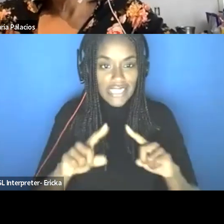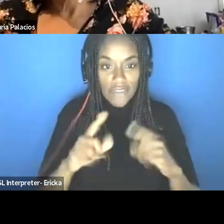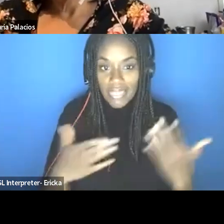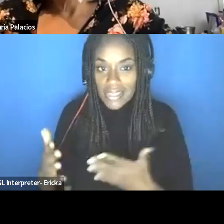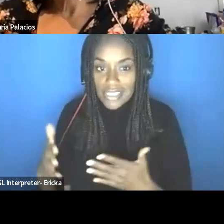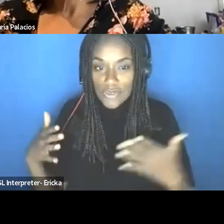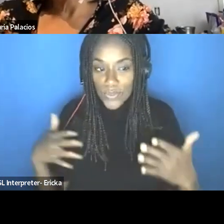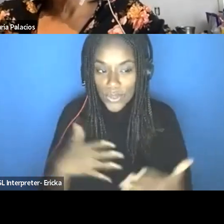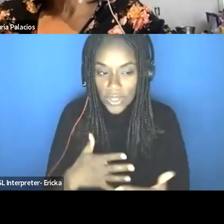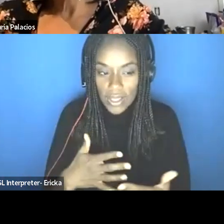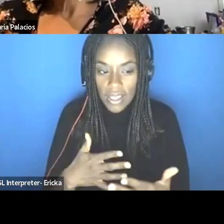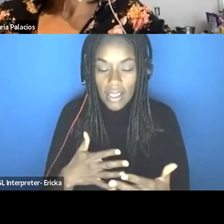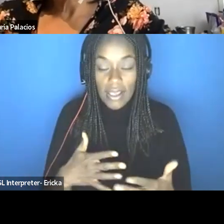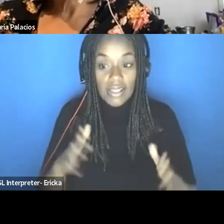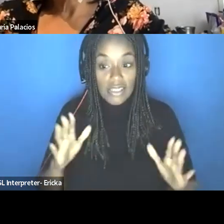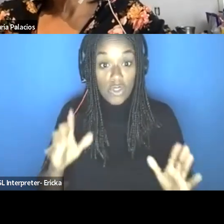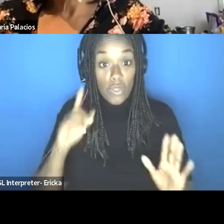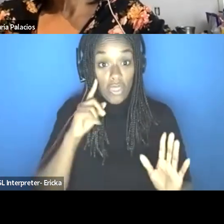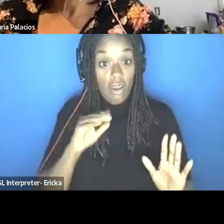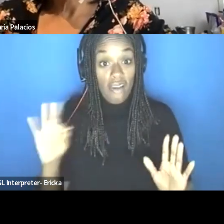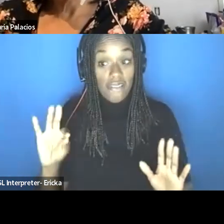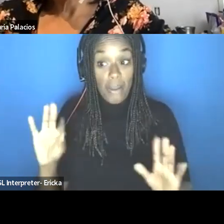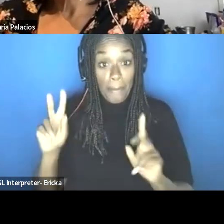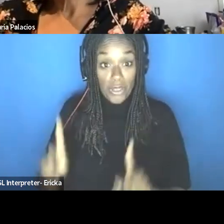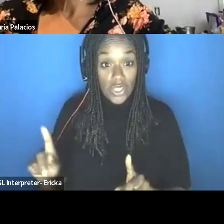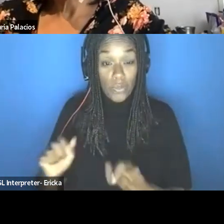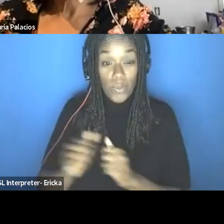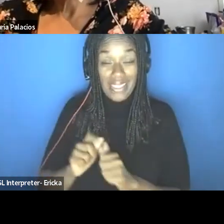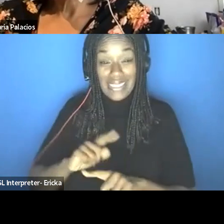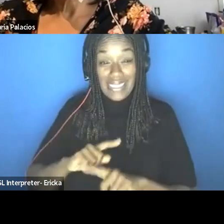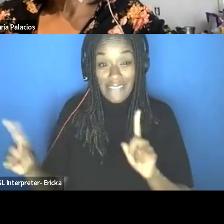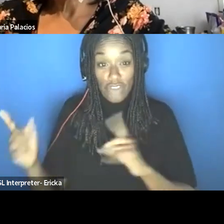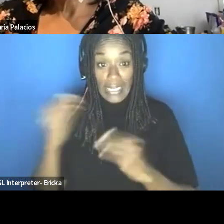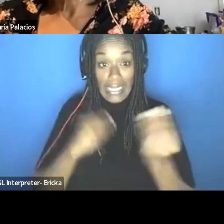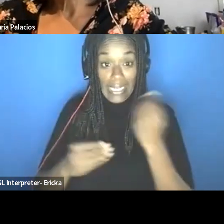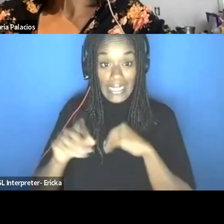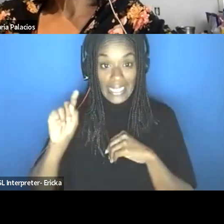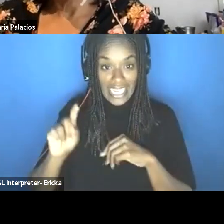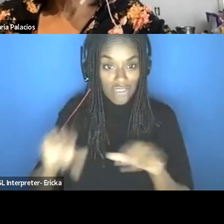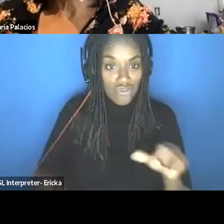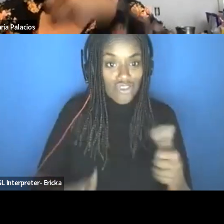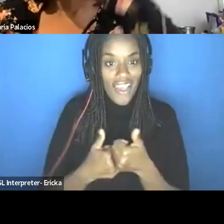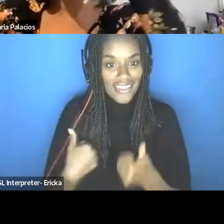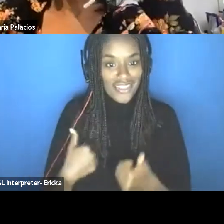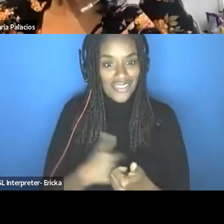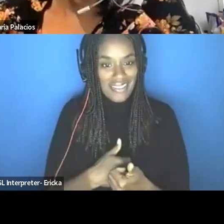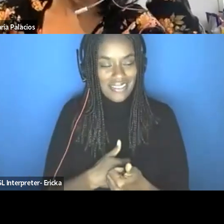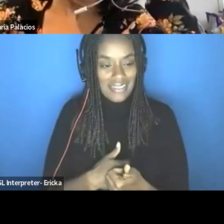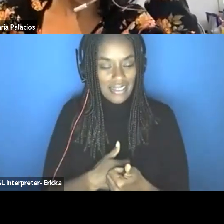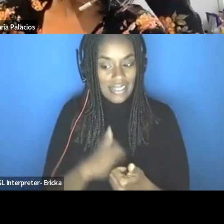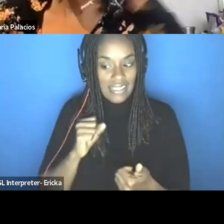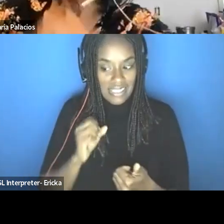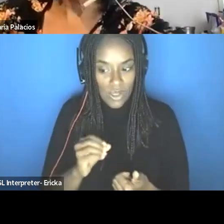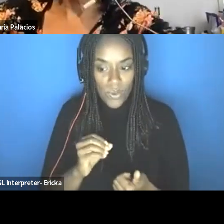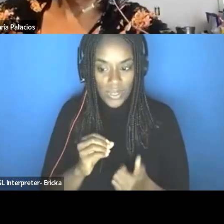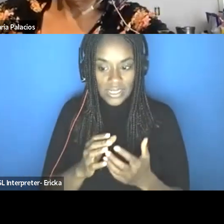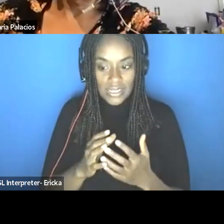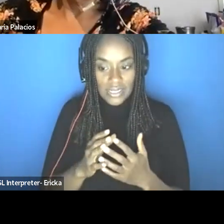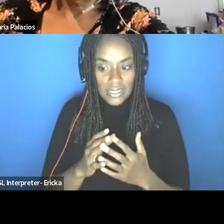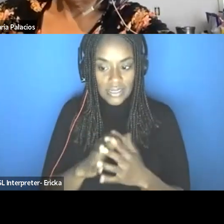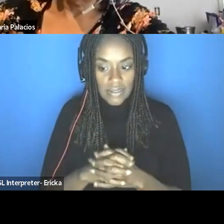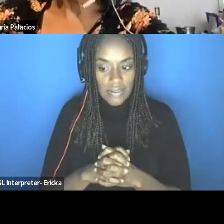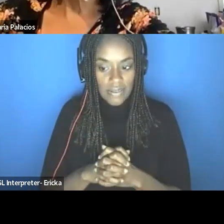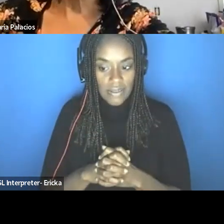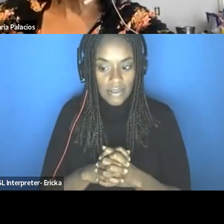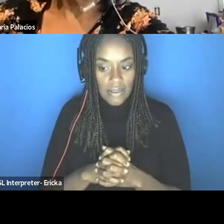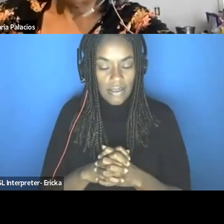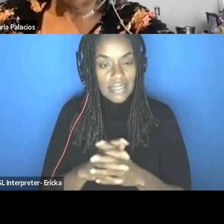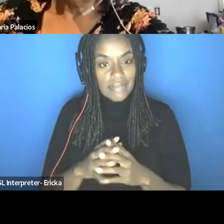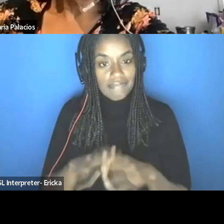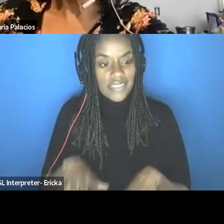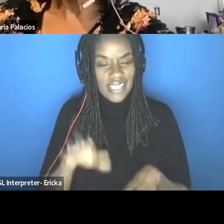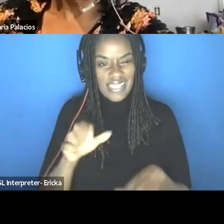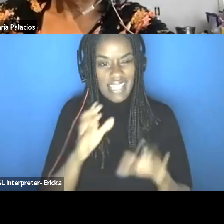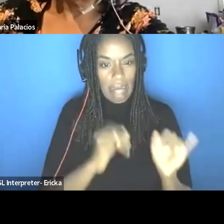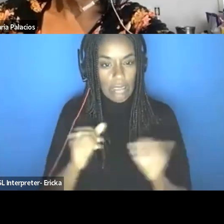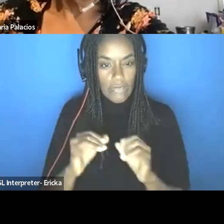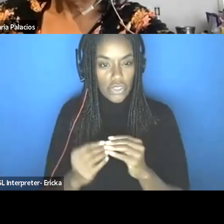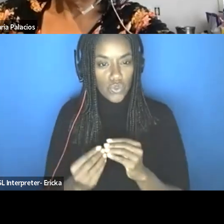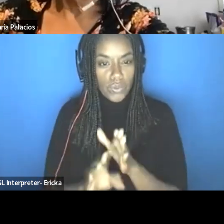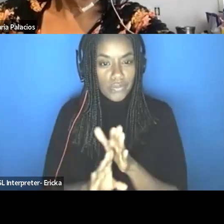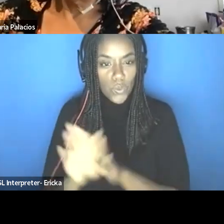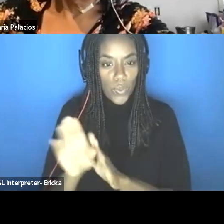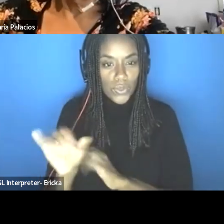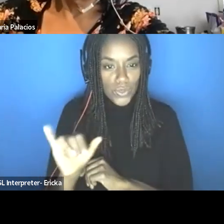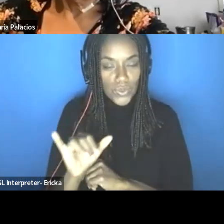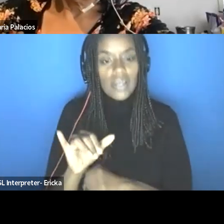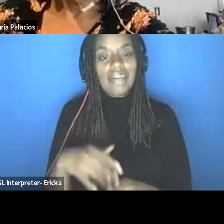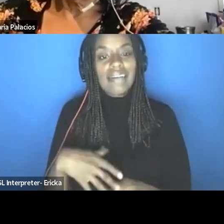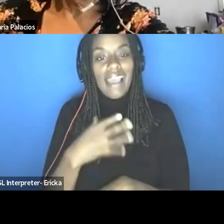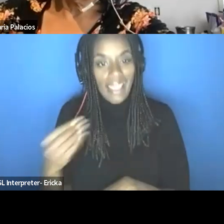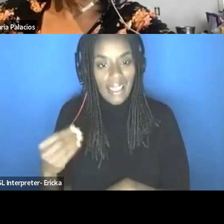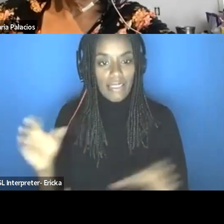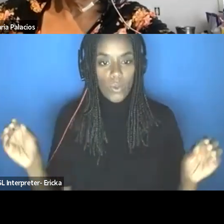Different dishes.